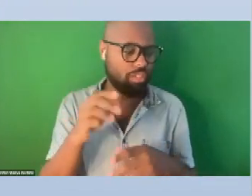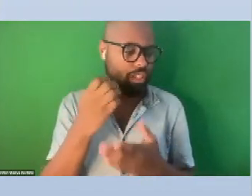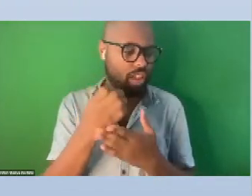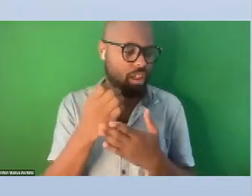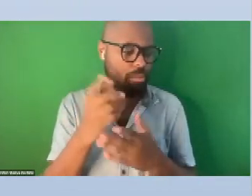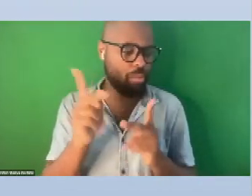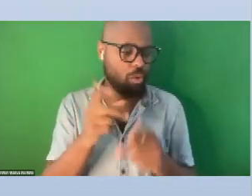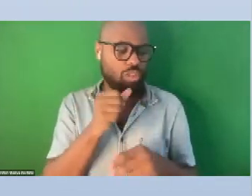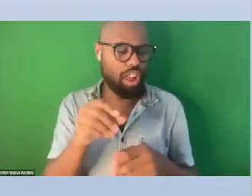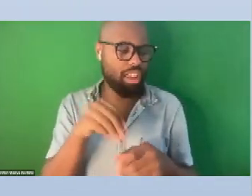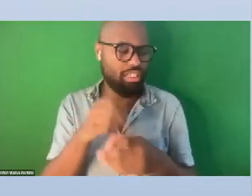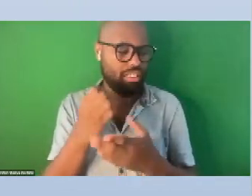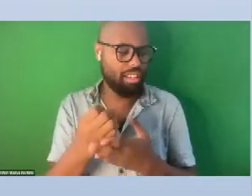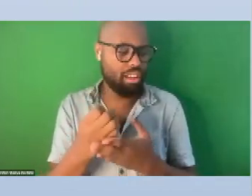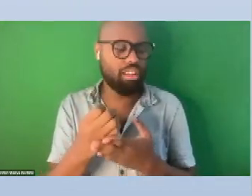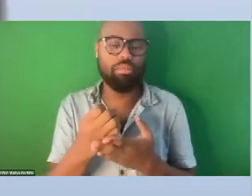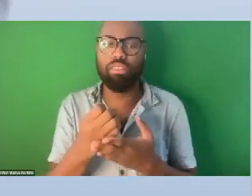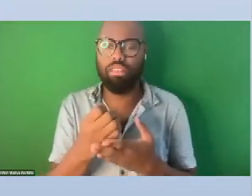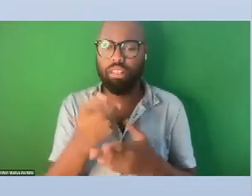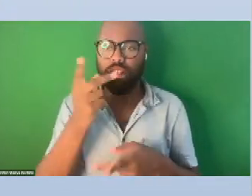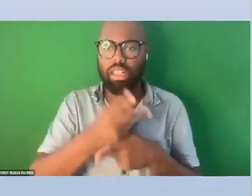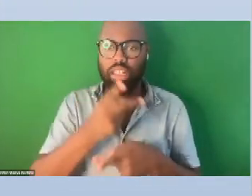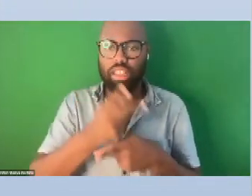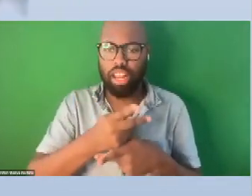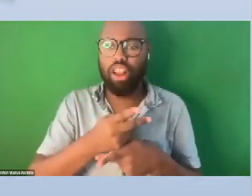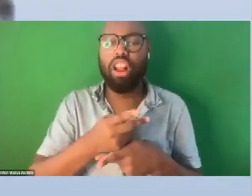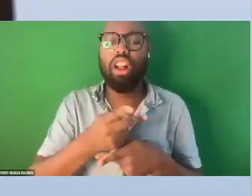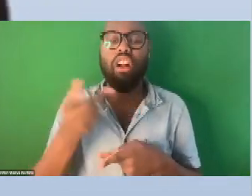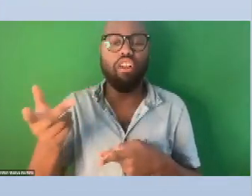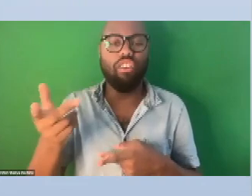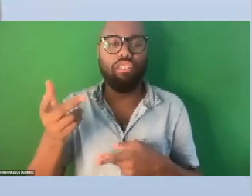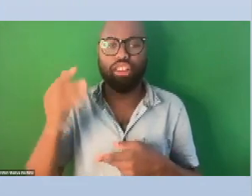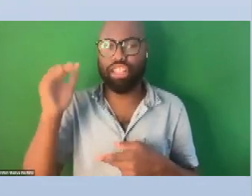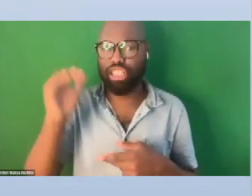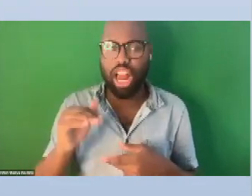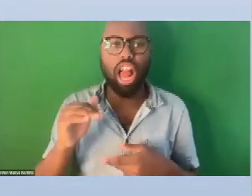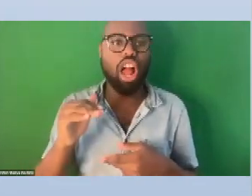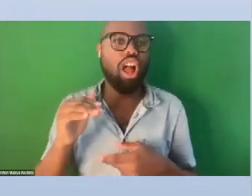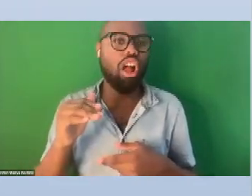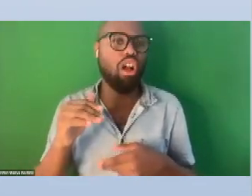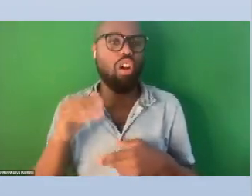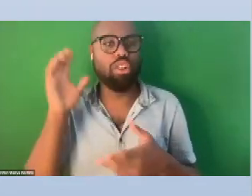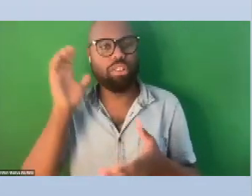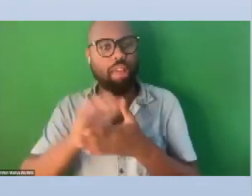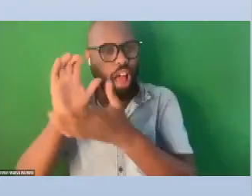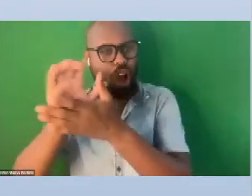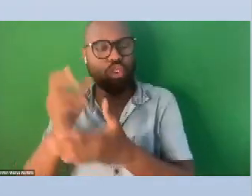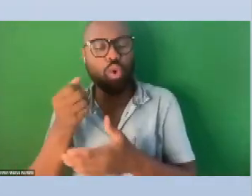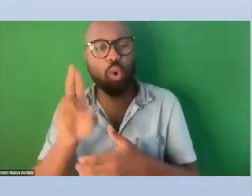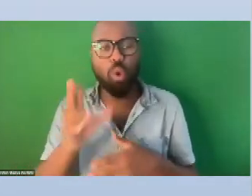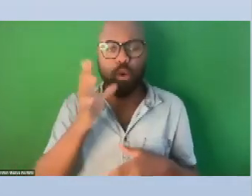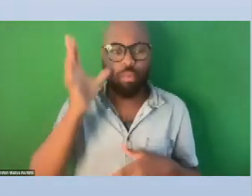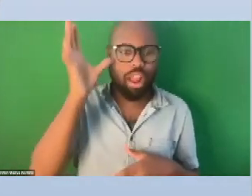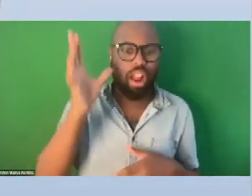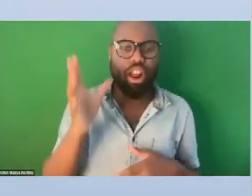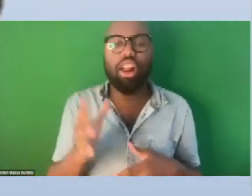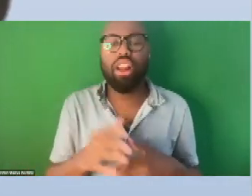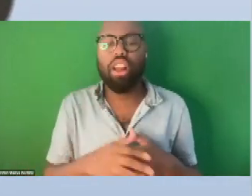taking care of a spouse or a child or a parent. The scores is nothing that proposals